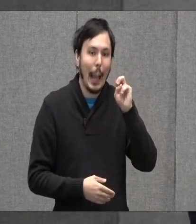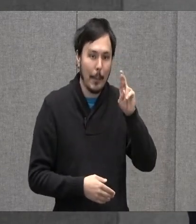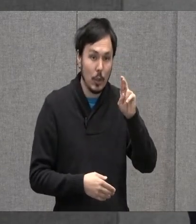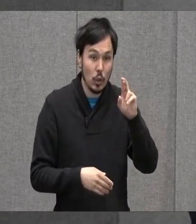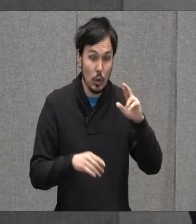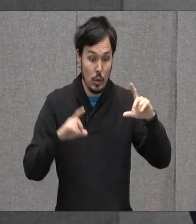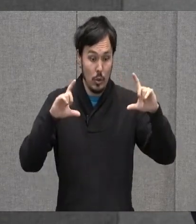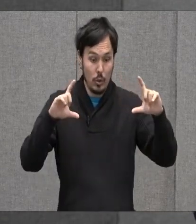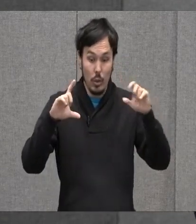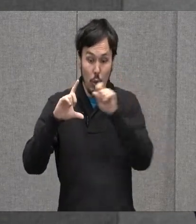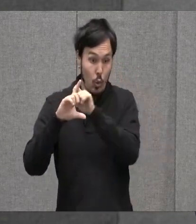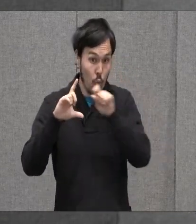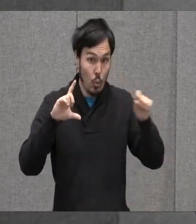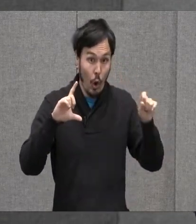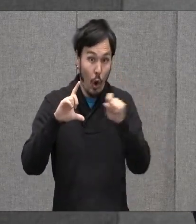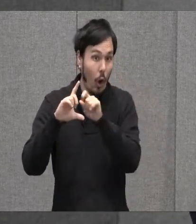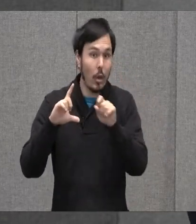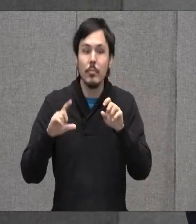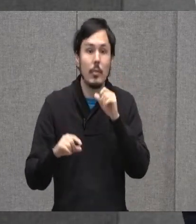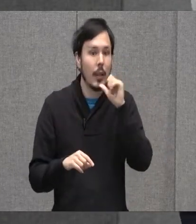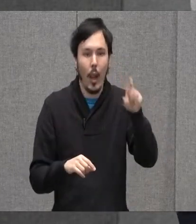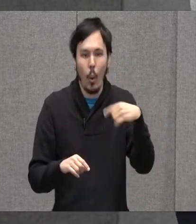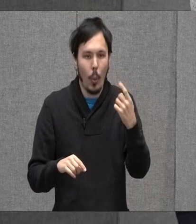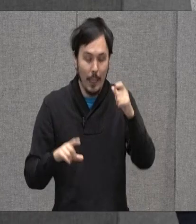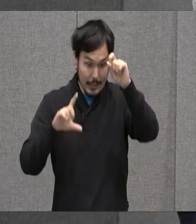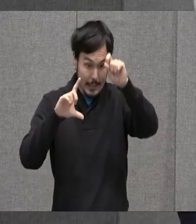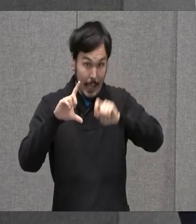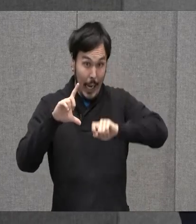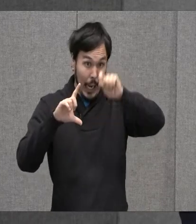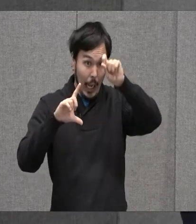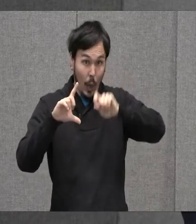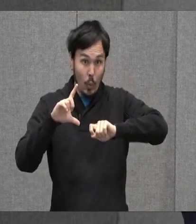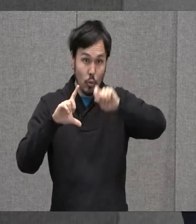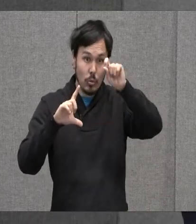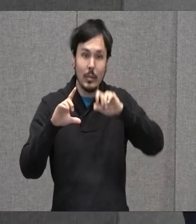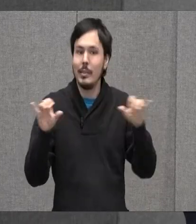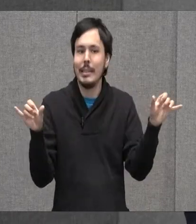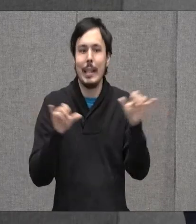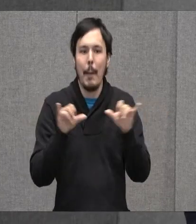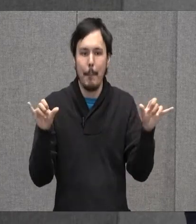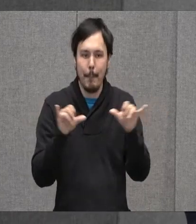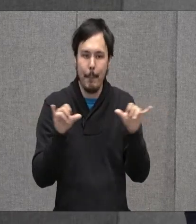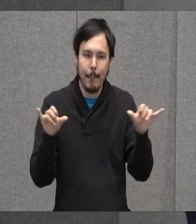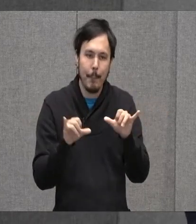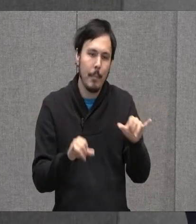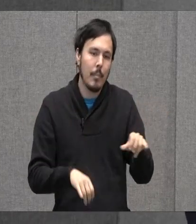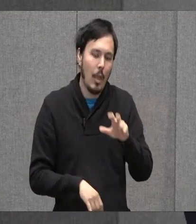so that I use that to help me. Alright, so now I had three, six.